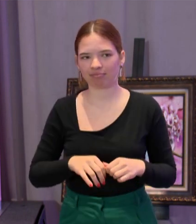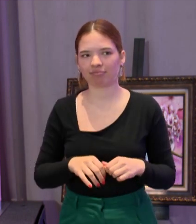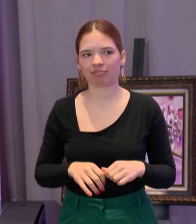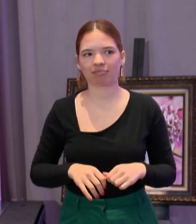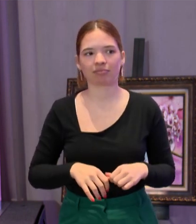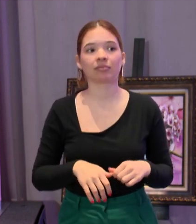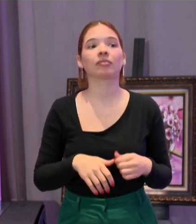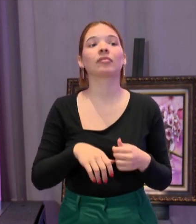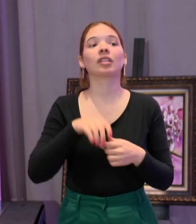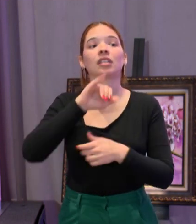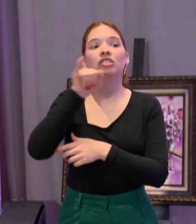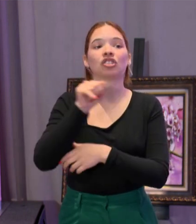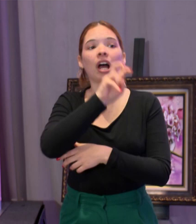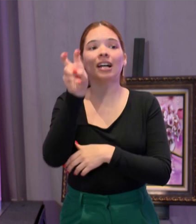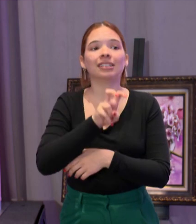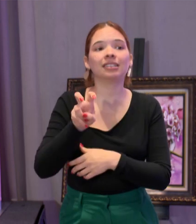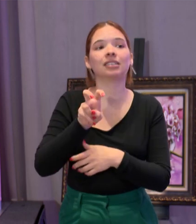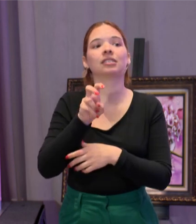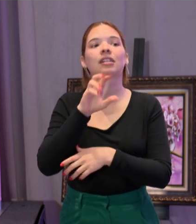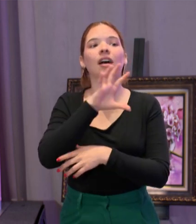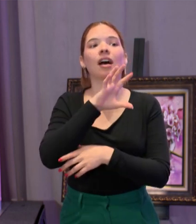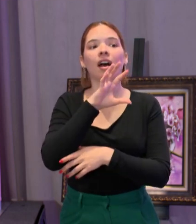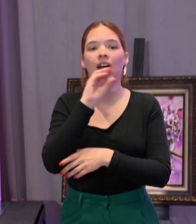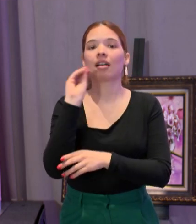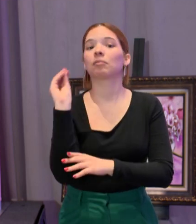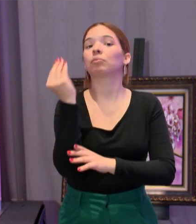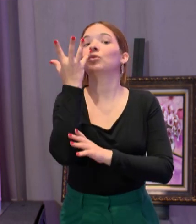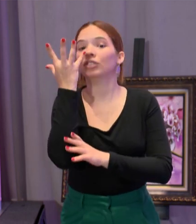WITH THEIR PREMIER EVENT JAZZ AND BLOSSOMS AT THE FRANKLIN